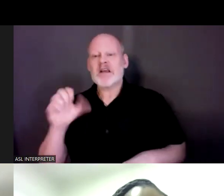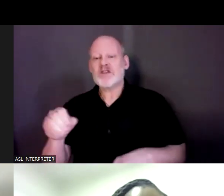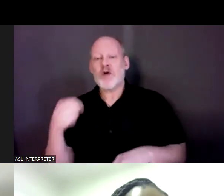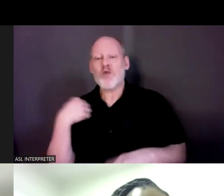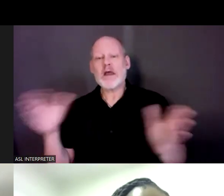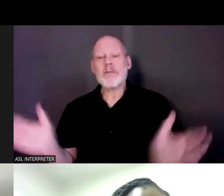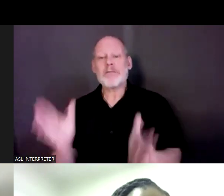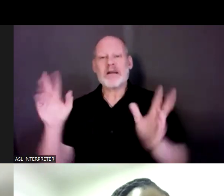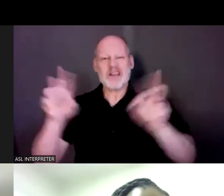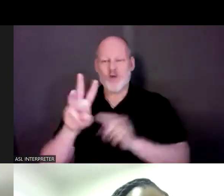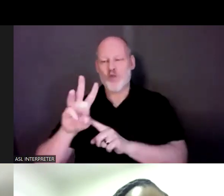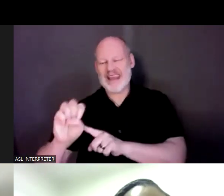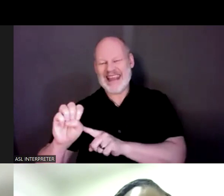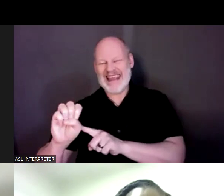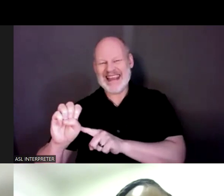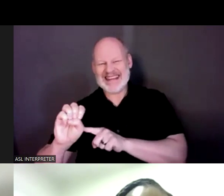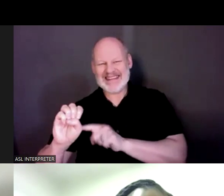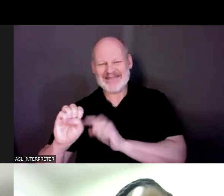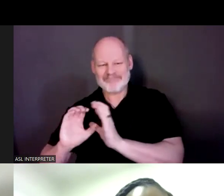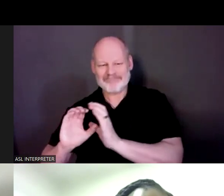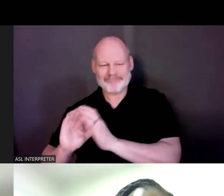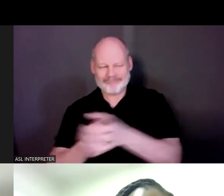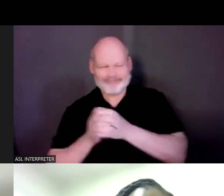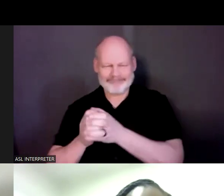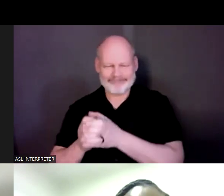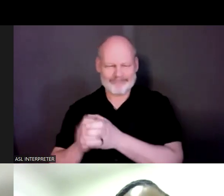we know funding is an issue but if we're building everybody's capacity, it makes